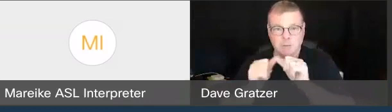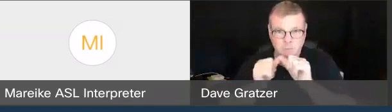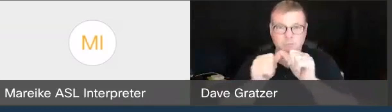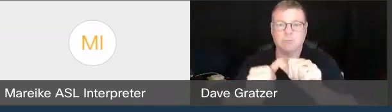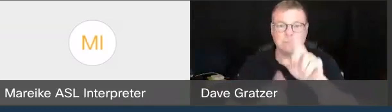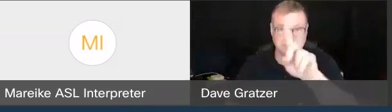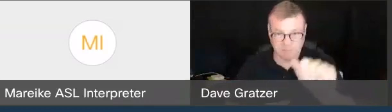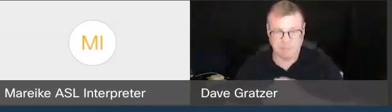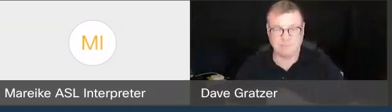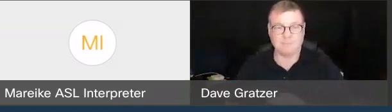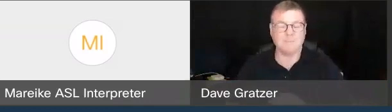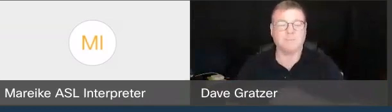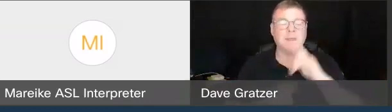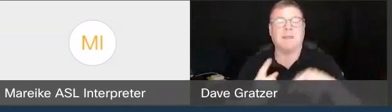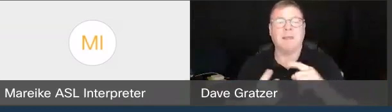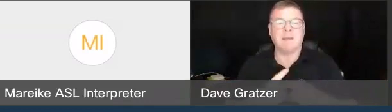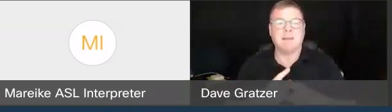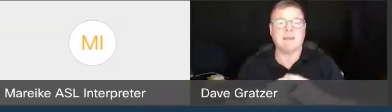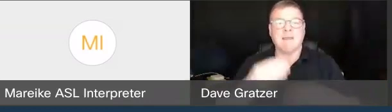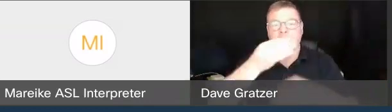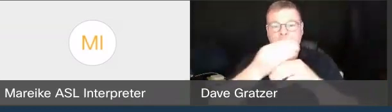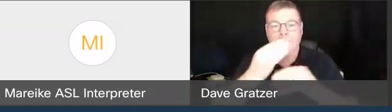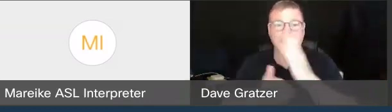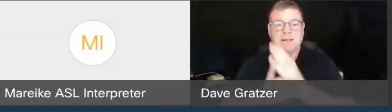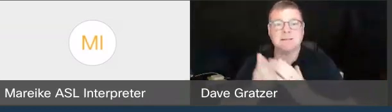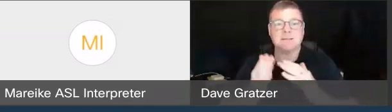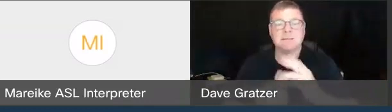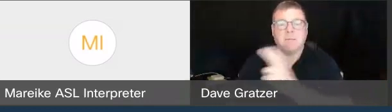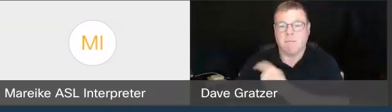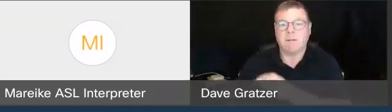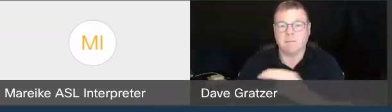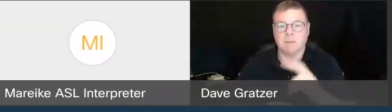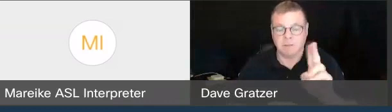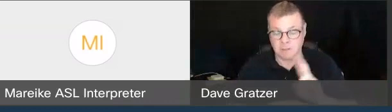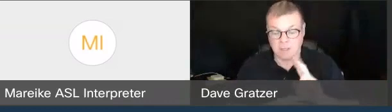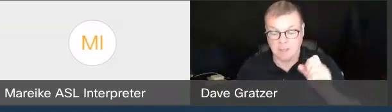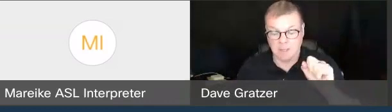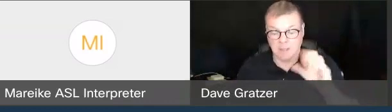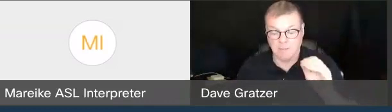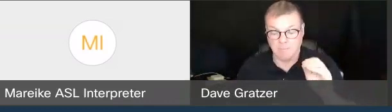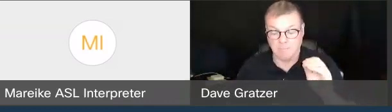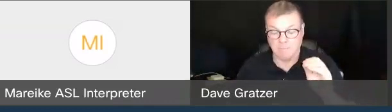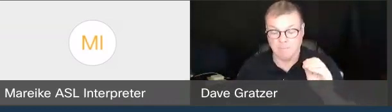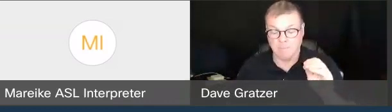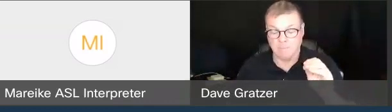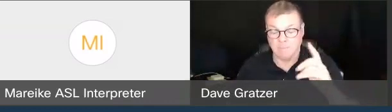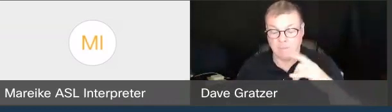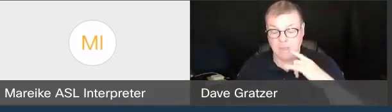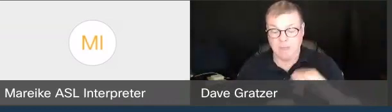And then you add on some level of hospital use so two or more hospitalizations in a calendar year